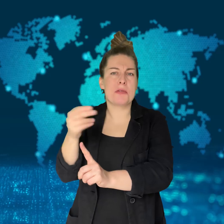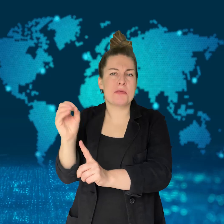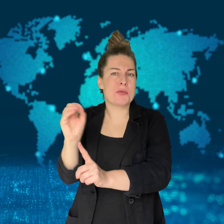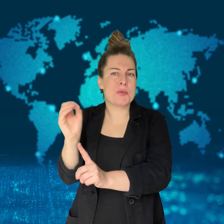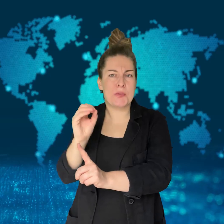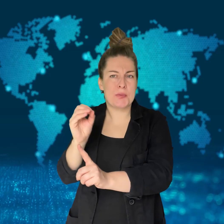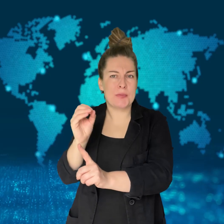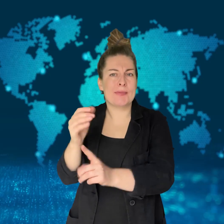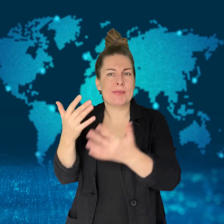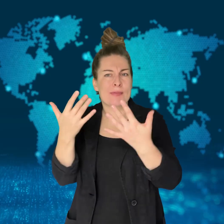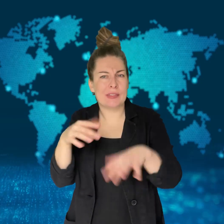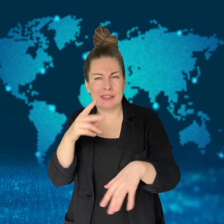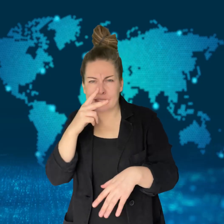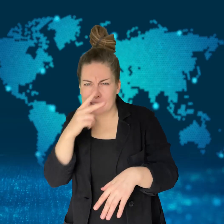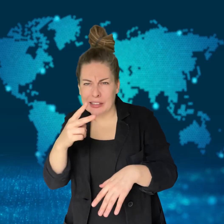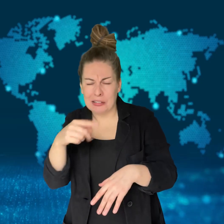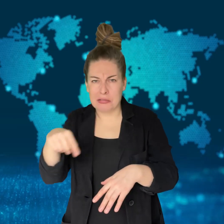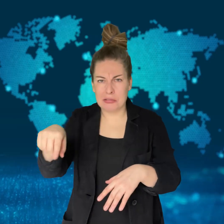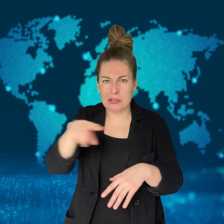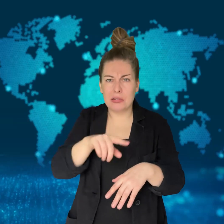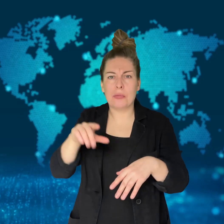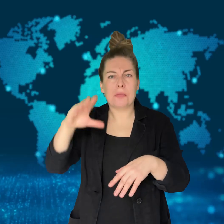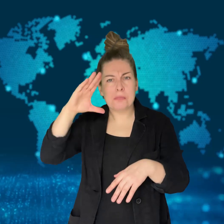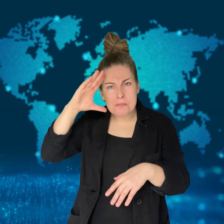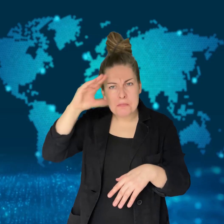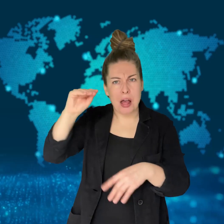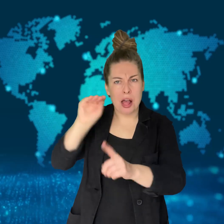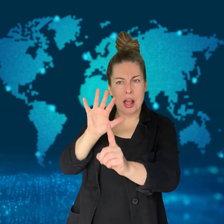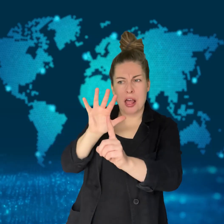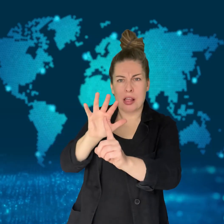and that she was beaten during her arrest.